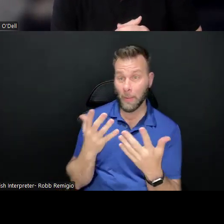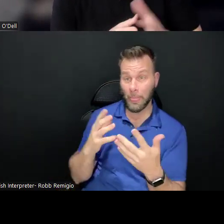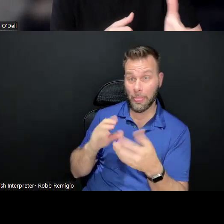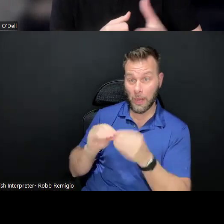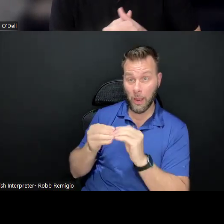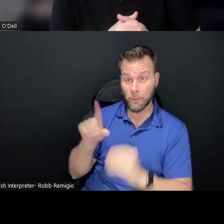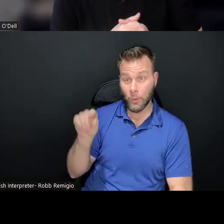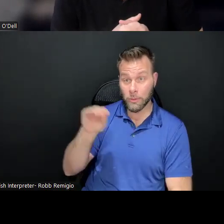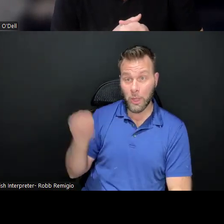The numbers are pretty